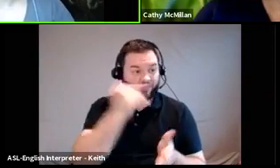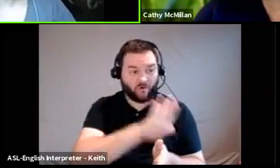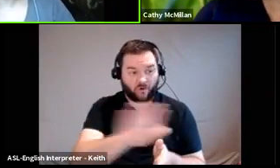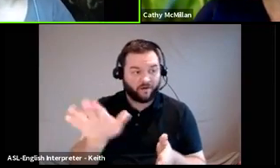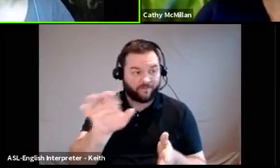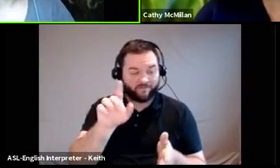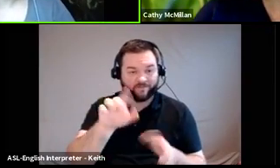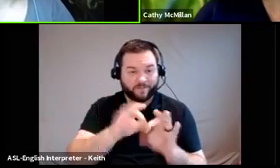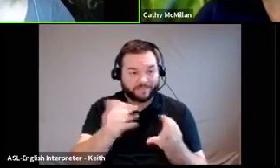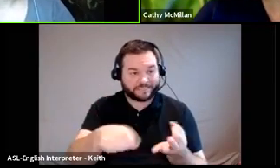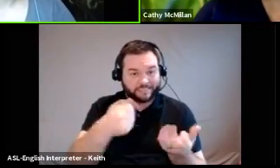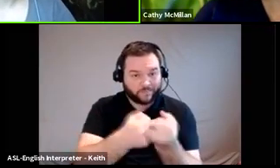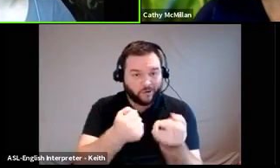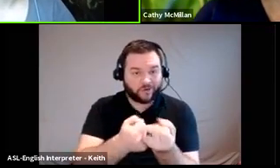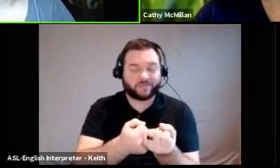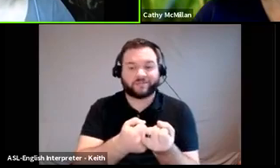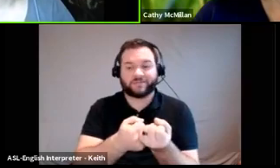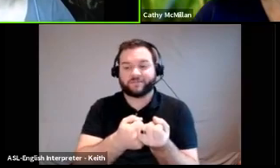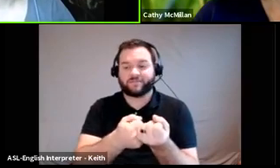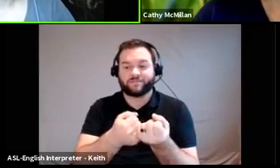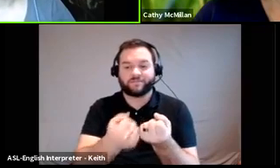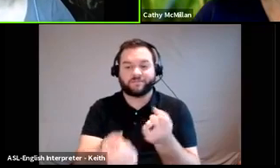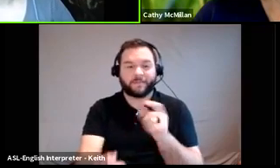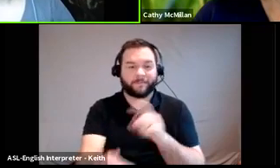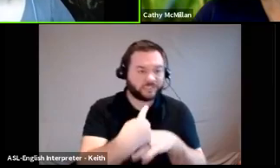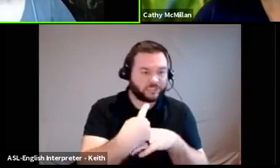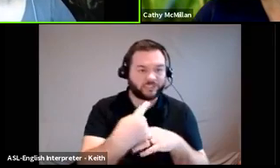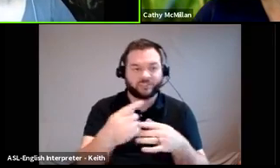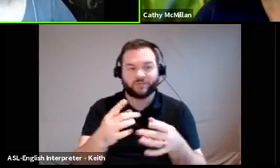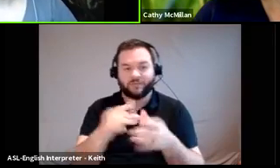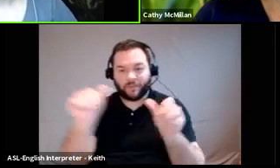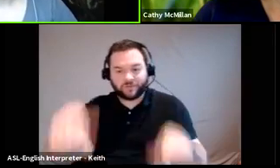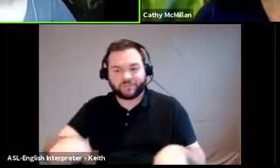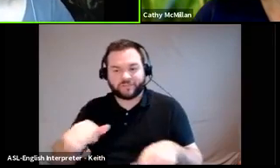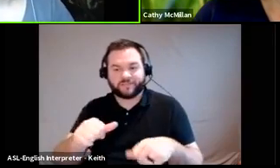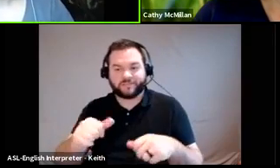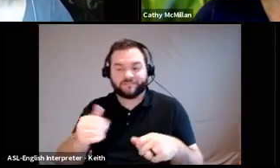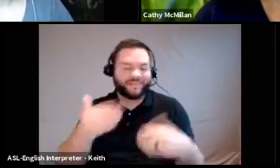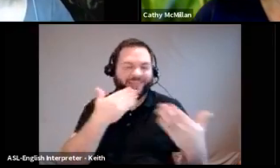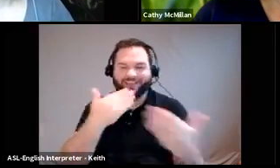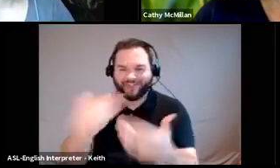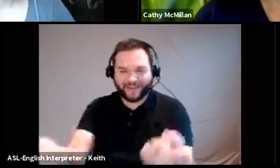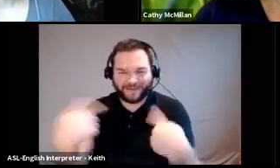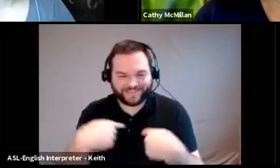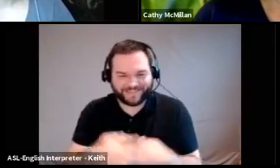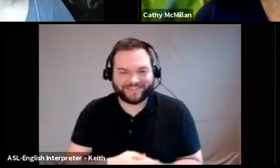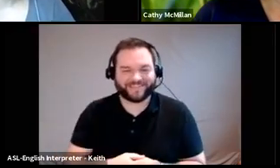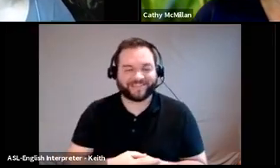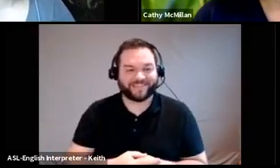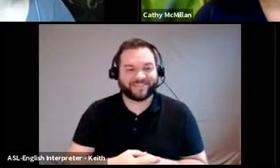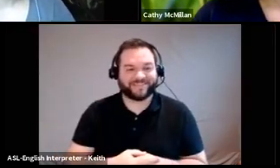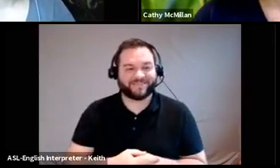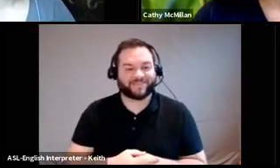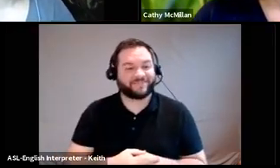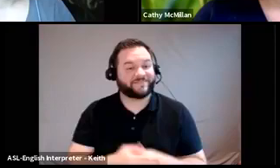page. If you're a family in need and or. posts on the, the. he pub he public page, stuff like he public page, stuff like that. Thank you for coming today Thank you for coming.